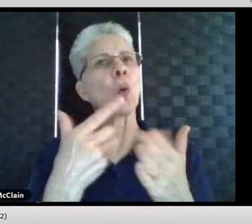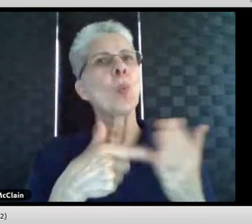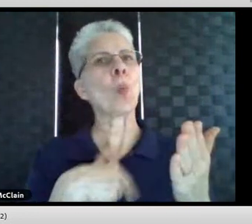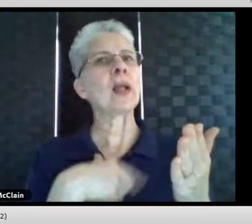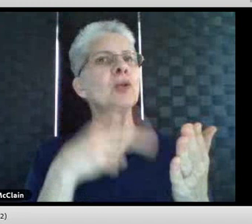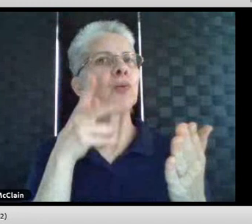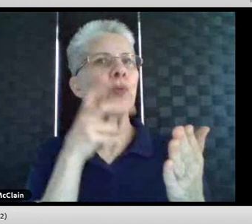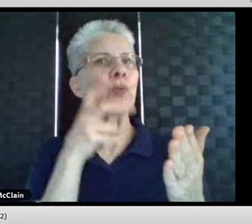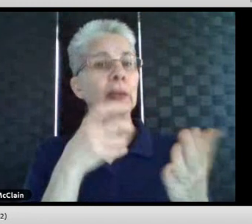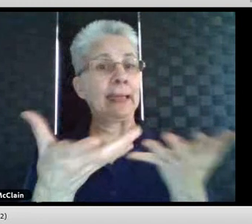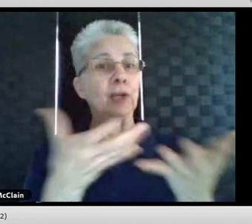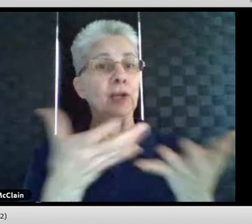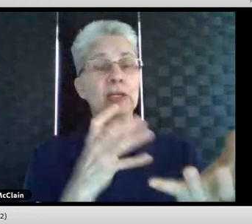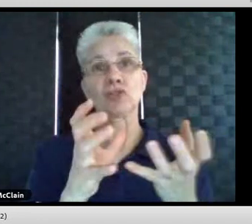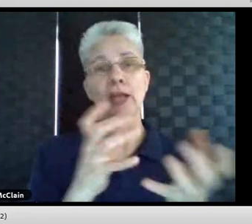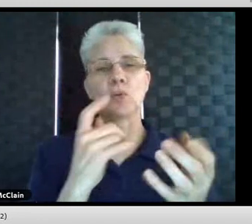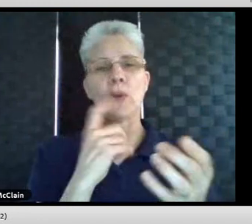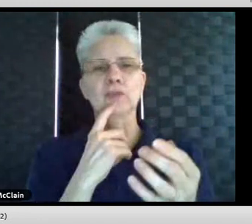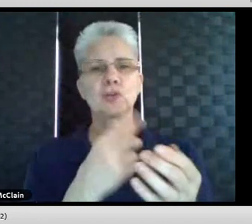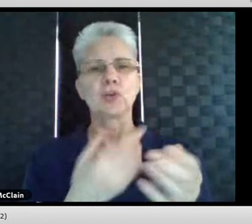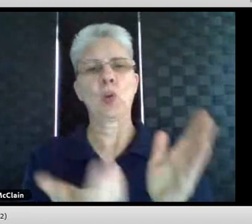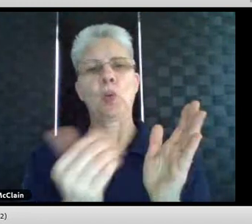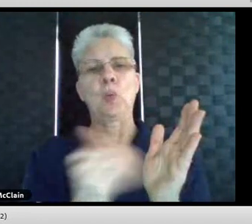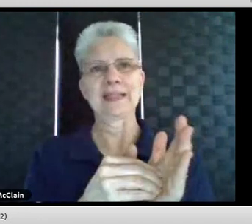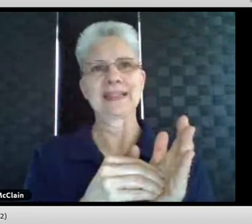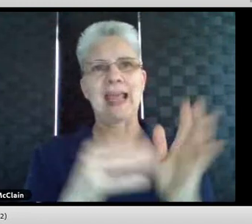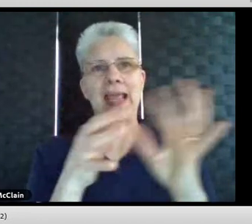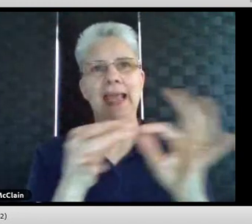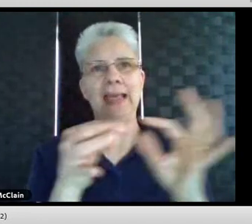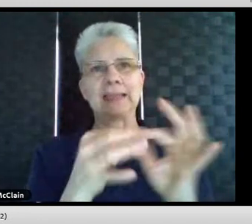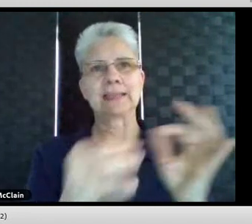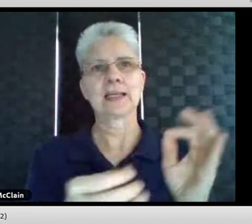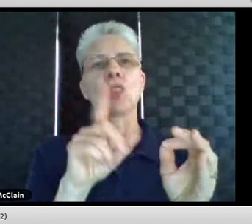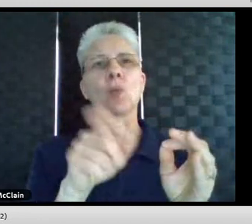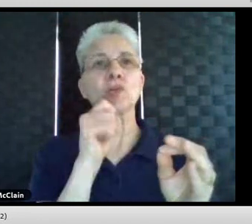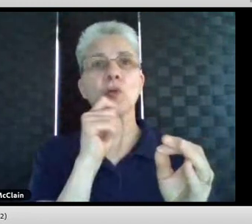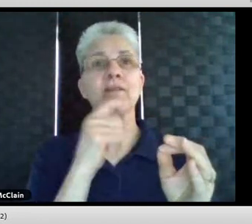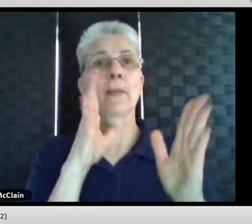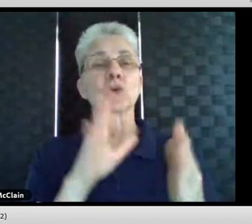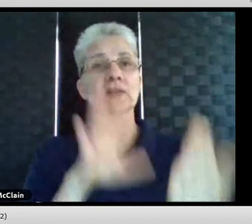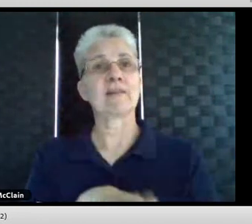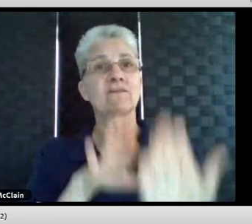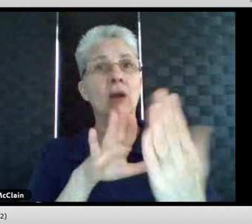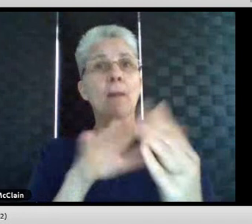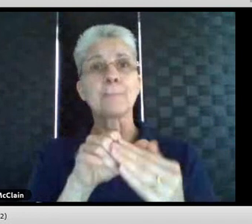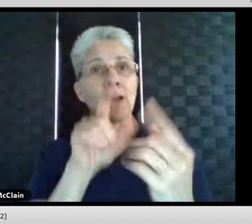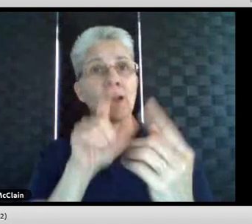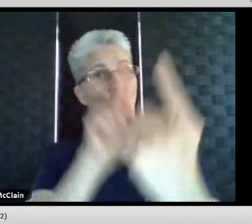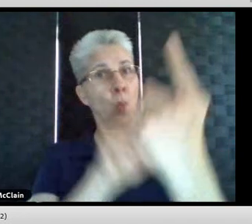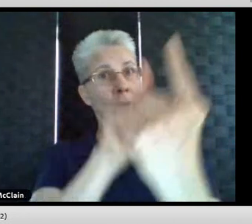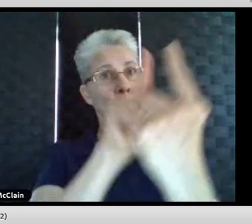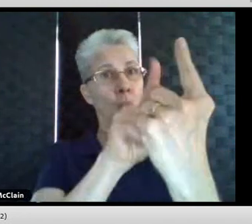in chat, you actually have to restate the question because you don't have that person in front of you. But in person, you could say, "Oh, so if I understand